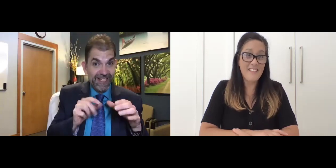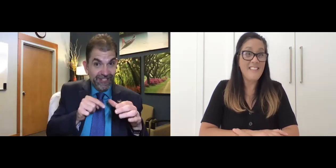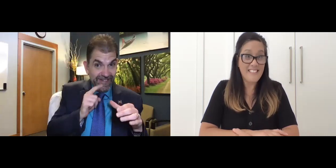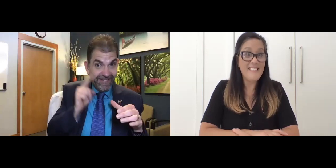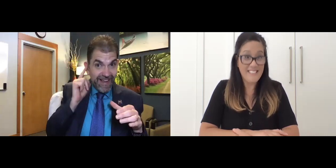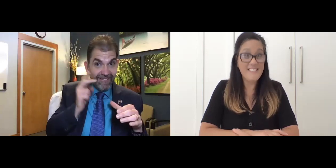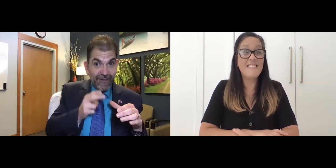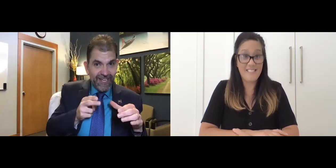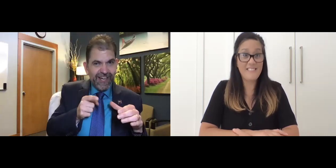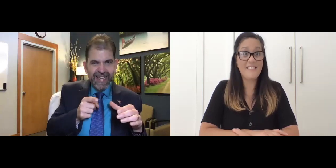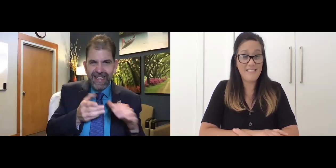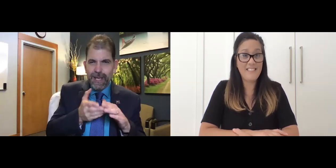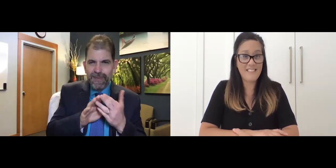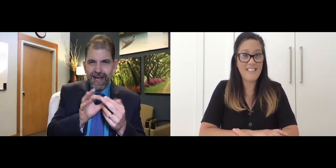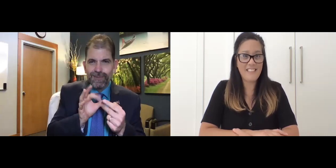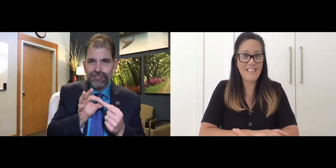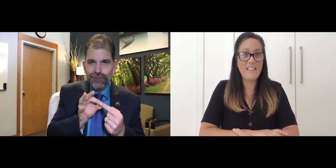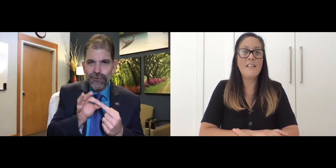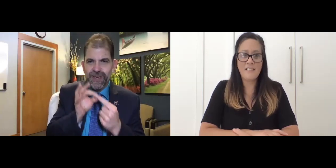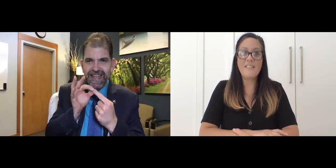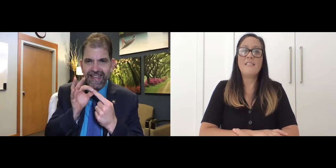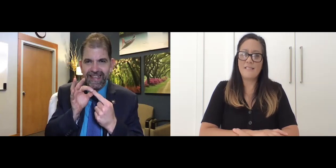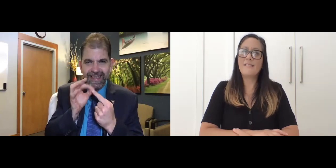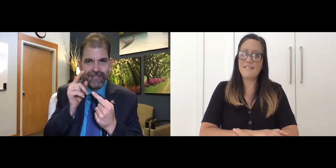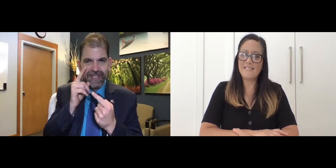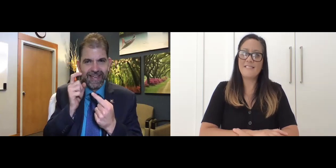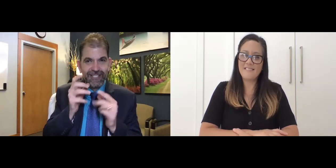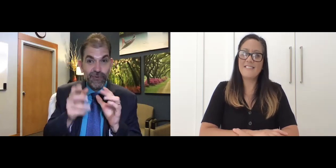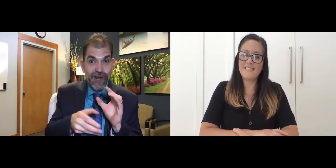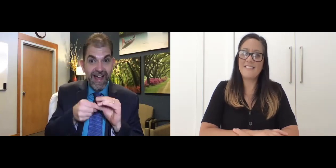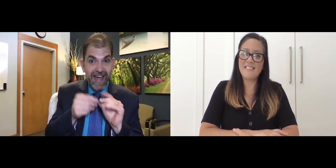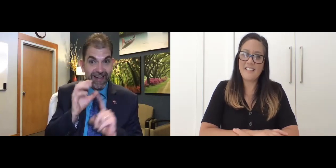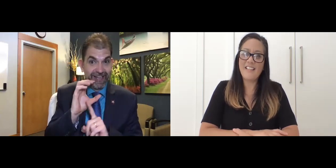When you add a third element of a deaf or hard of hearing person